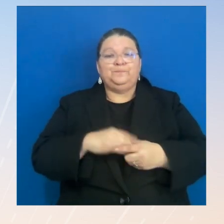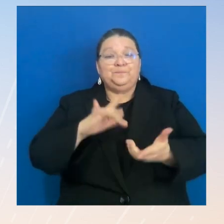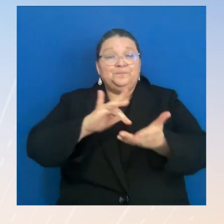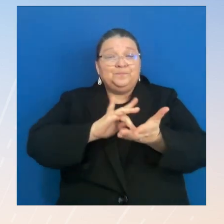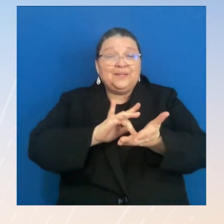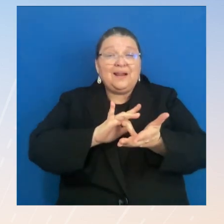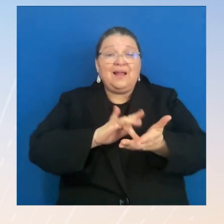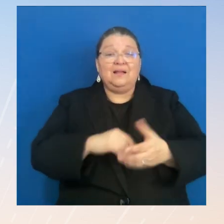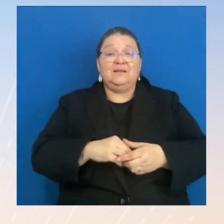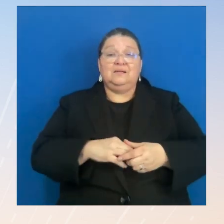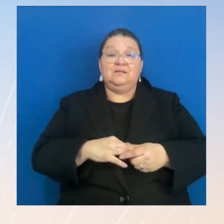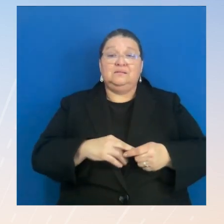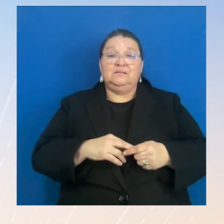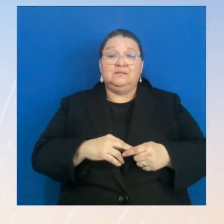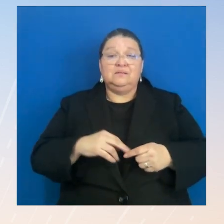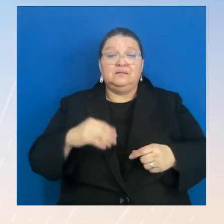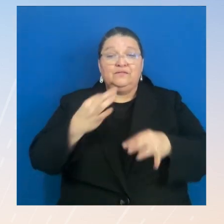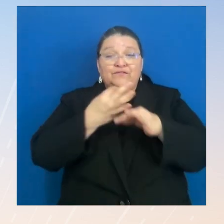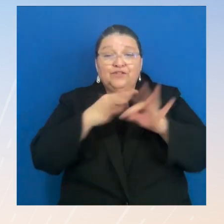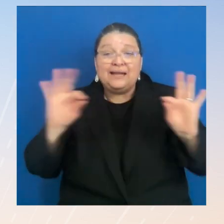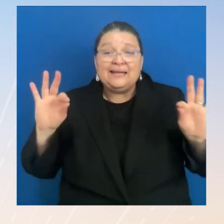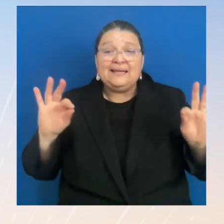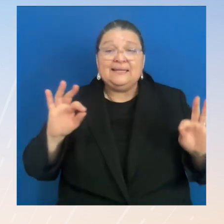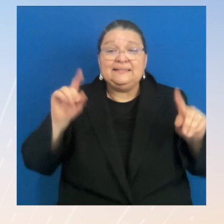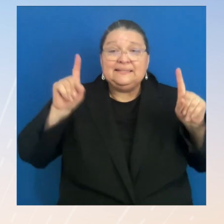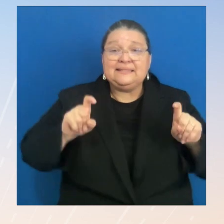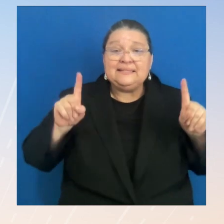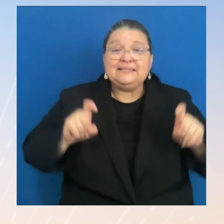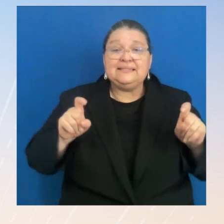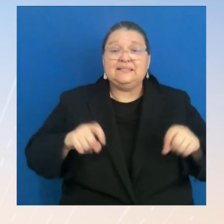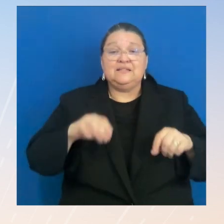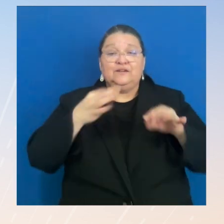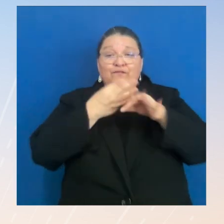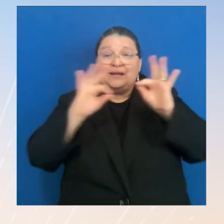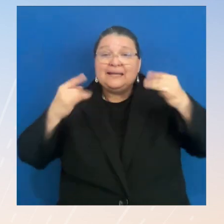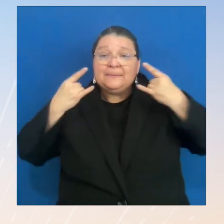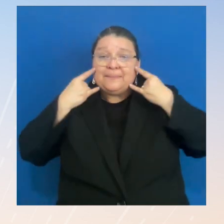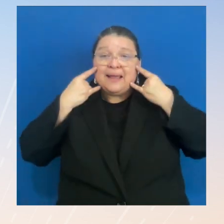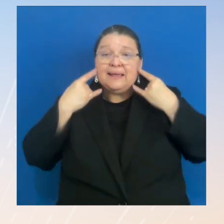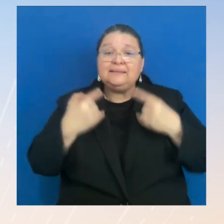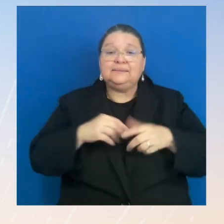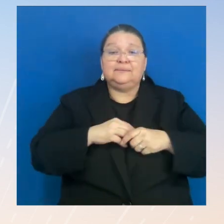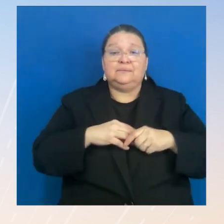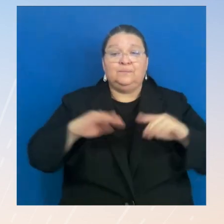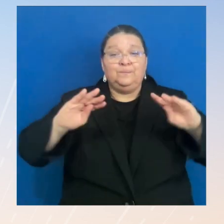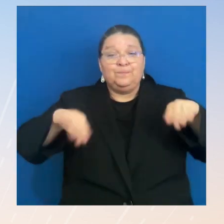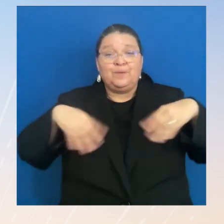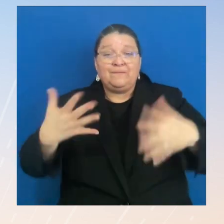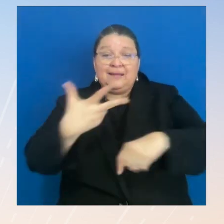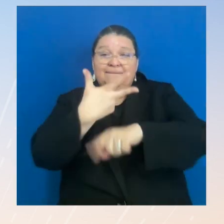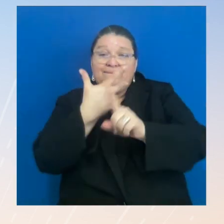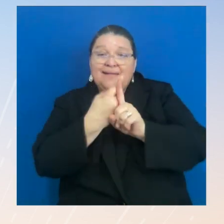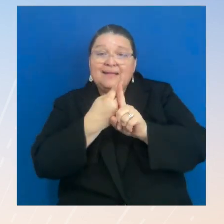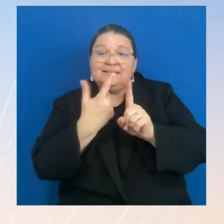providing free boosters and vaccines -- those will impact millions of Americans, potentially, in this country,